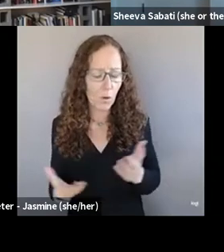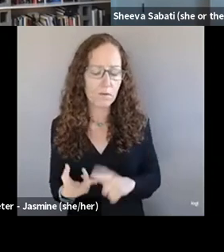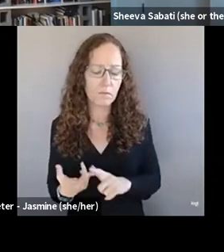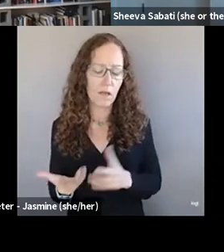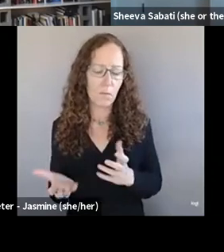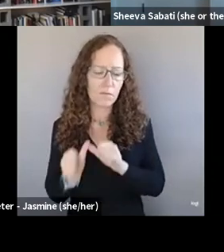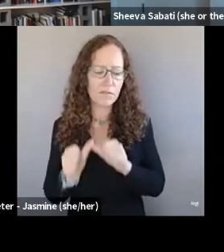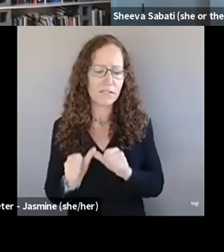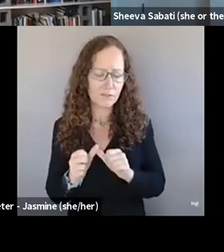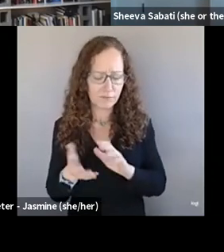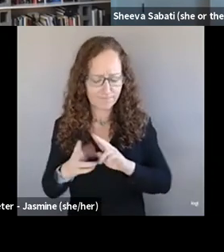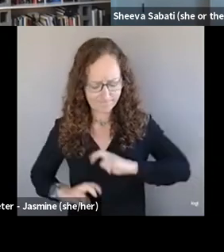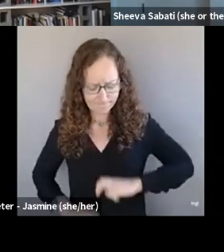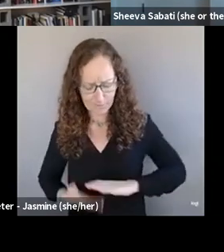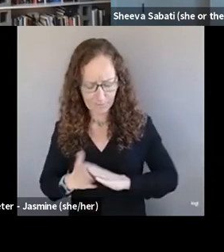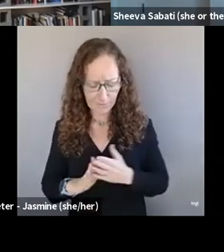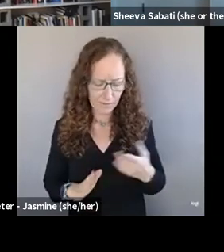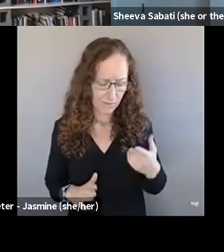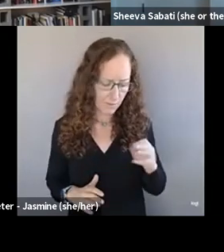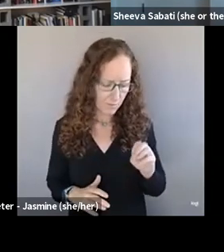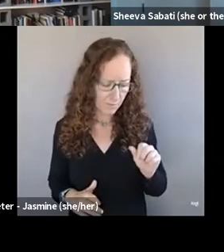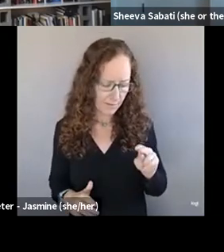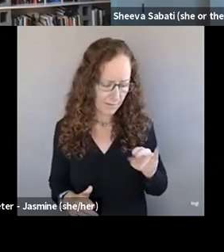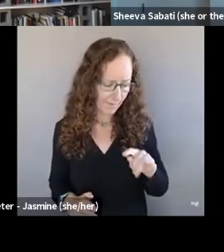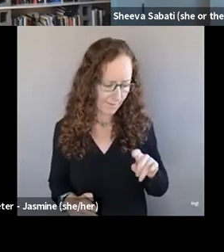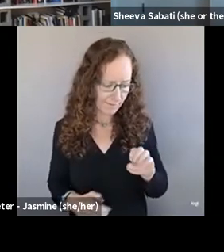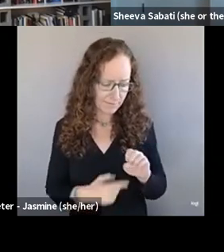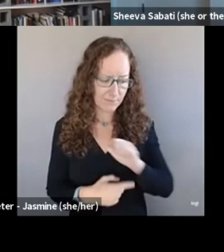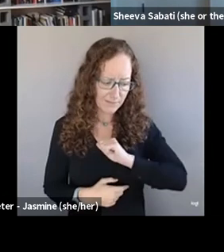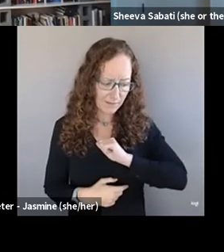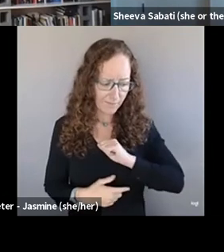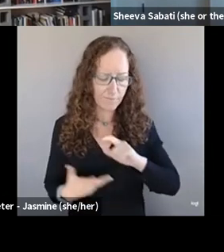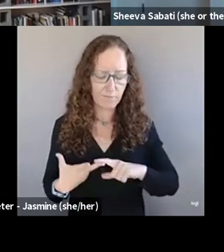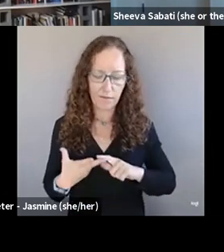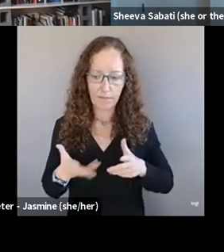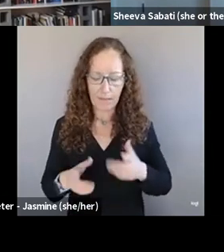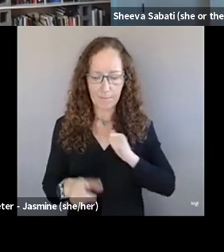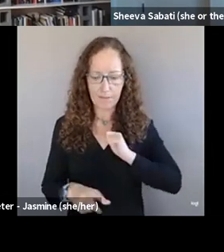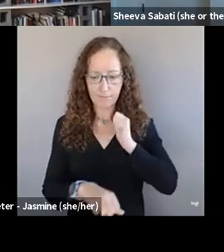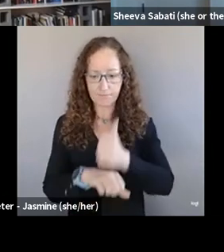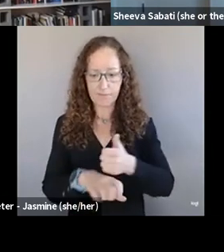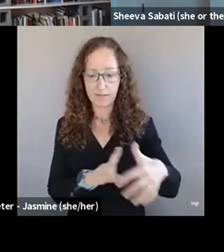then Allow that space for myself and to be in community with others, where we can do our work together in a way that feels